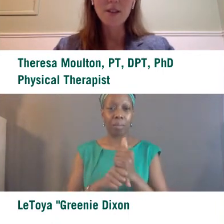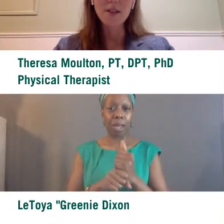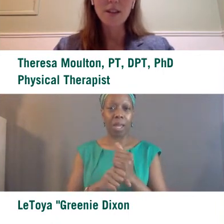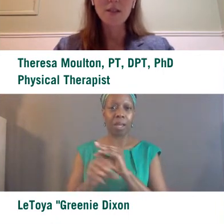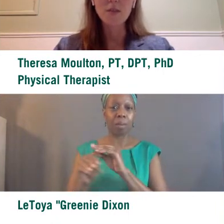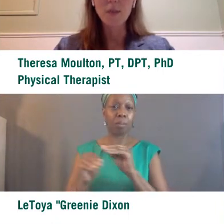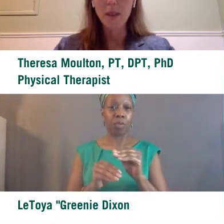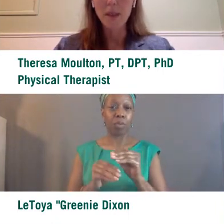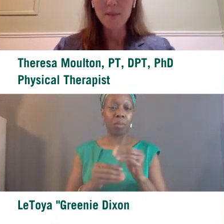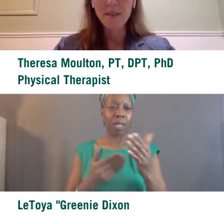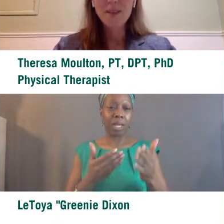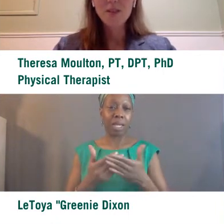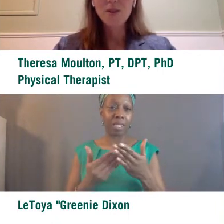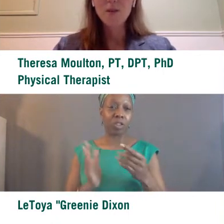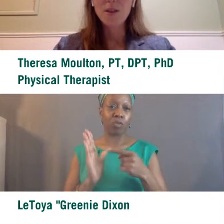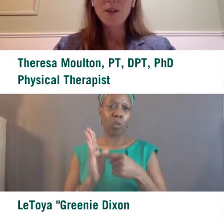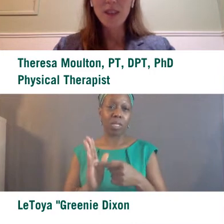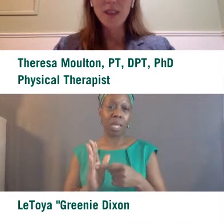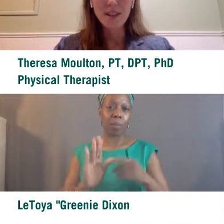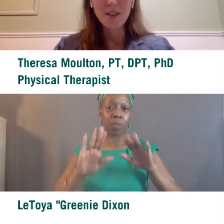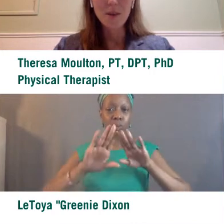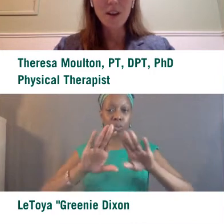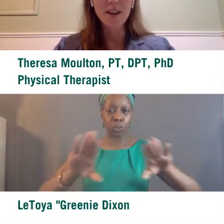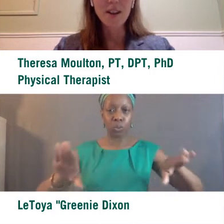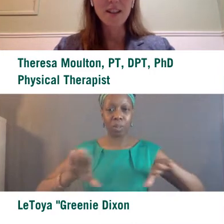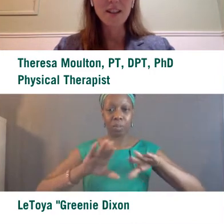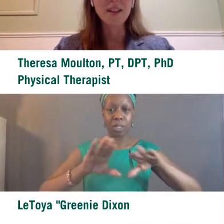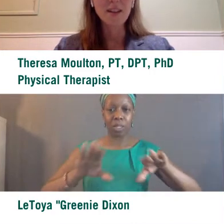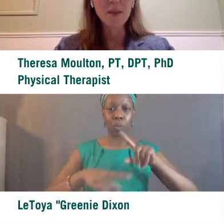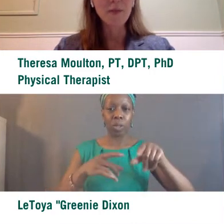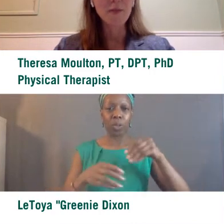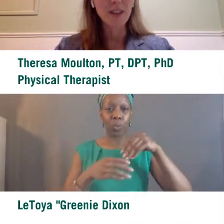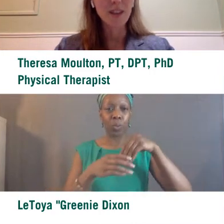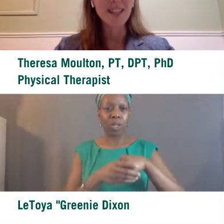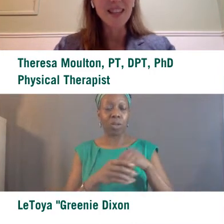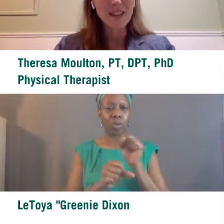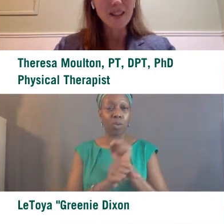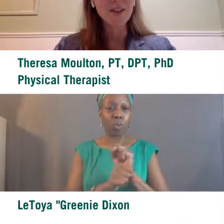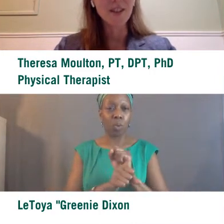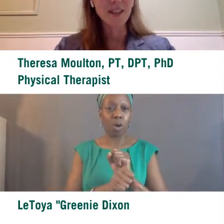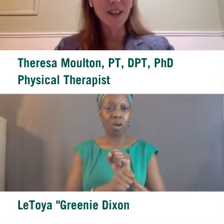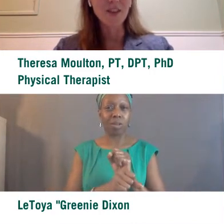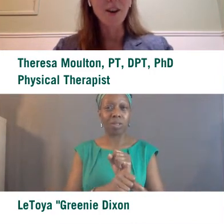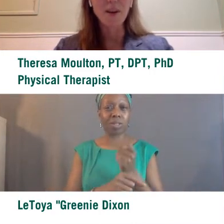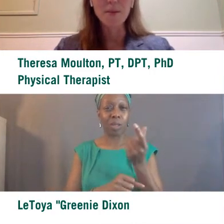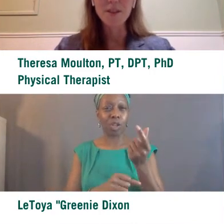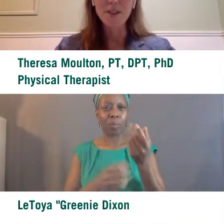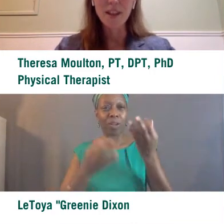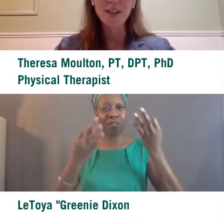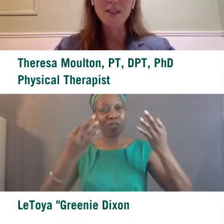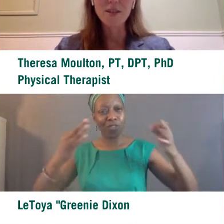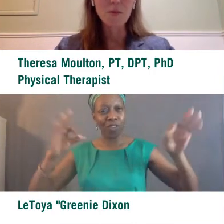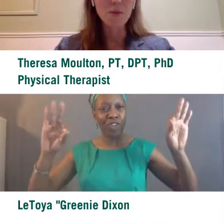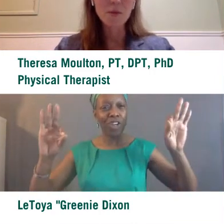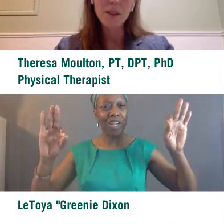such as swimming. So when you get into the water, it's a little bit freeing. It's easier to get your arms and your legs to move